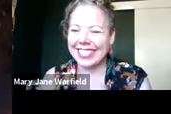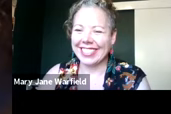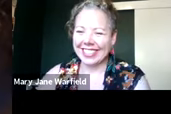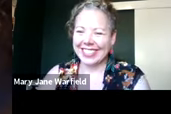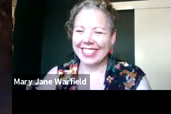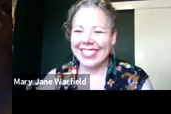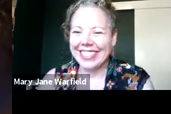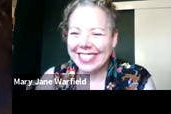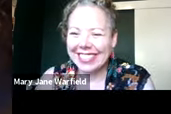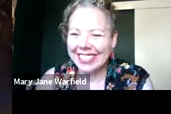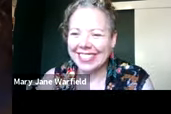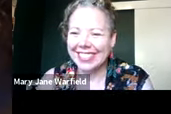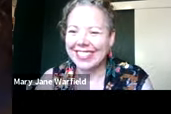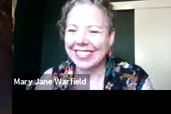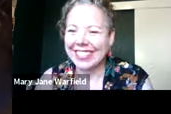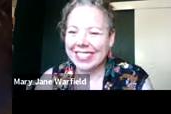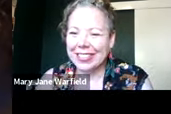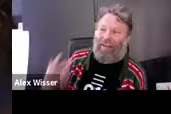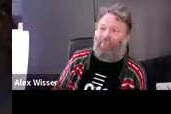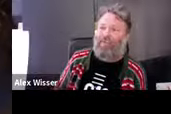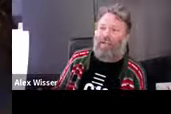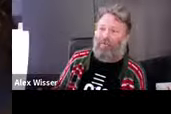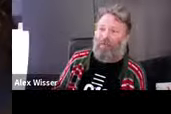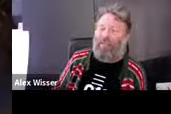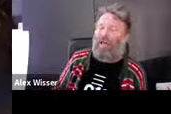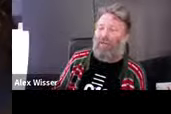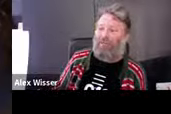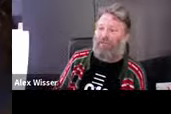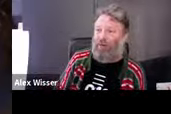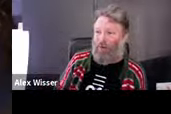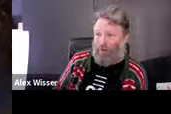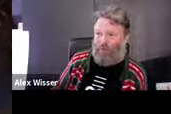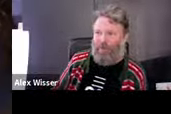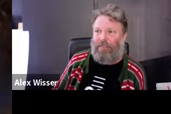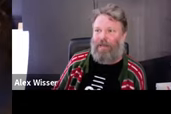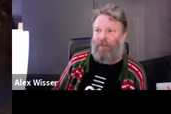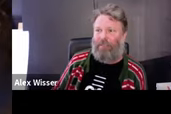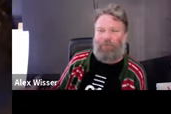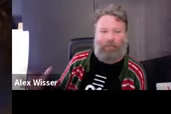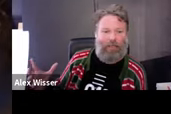whole time. It got on internet and we laughed. Like, the whole